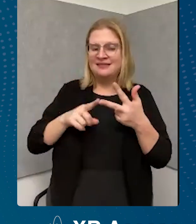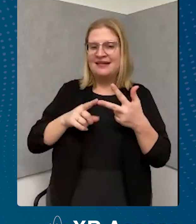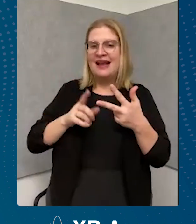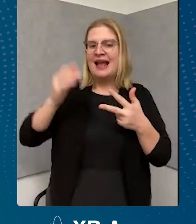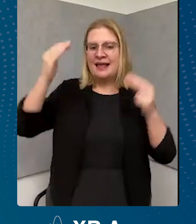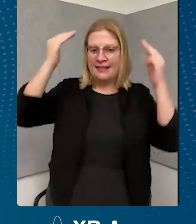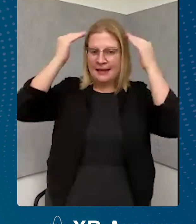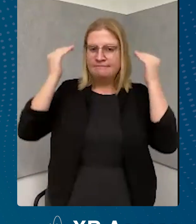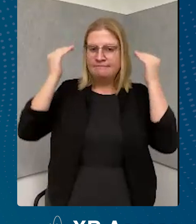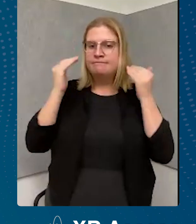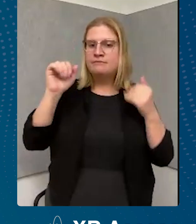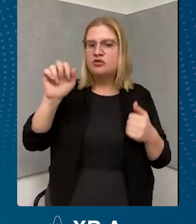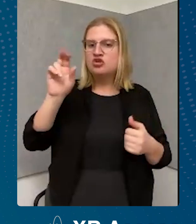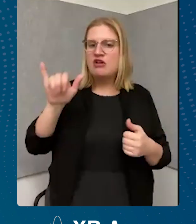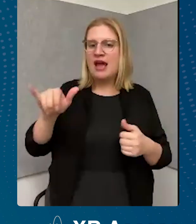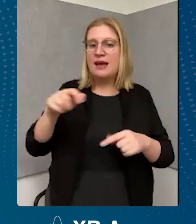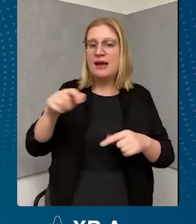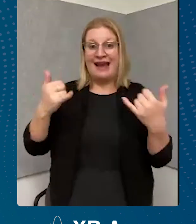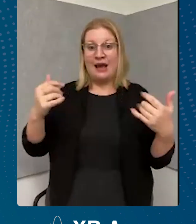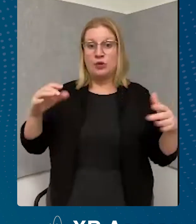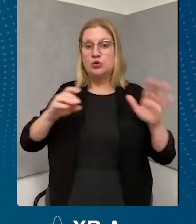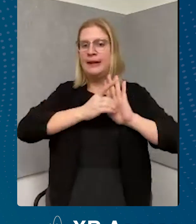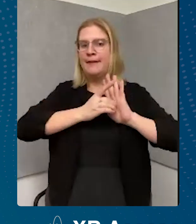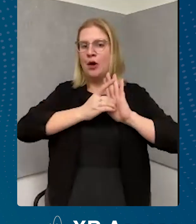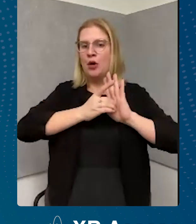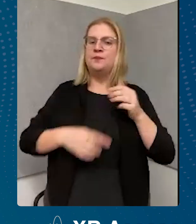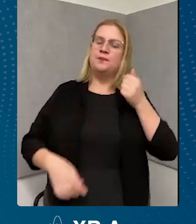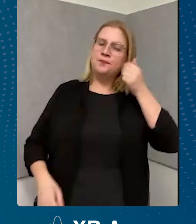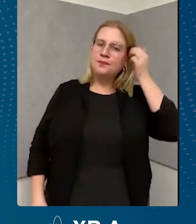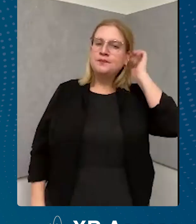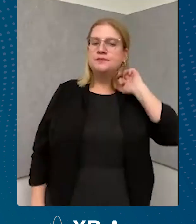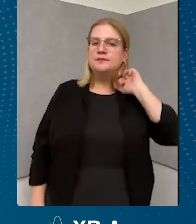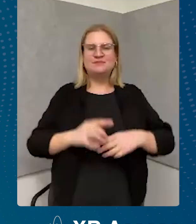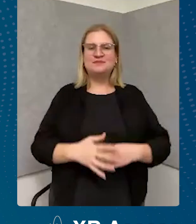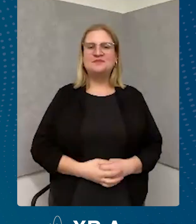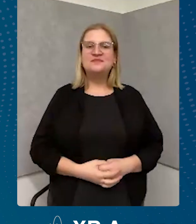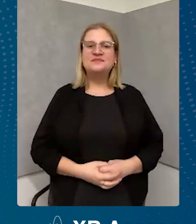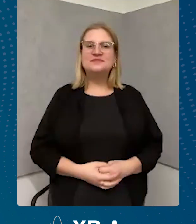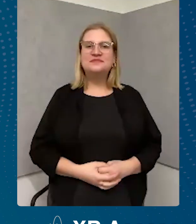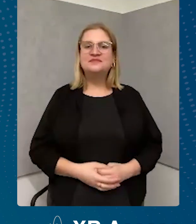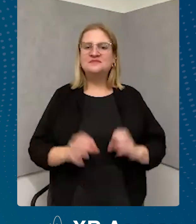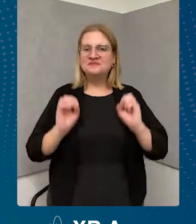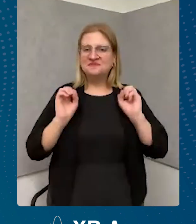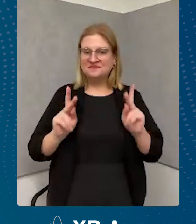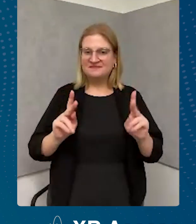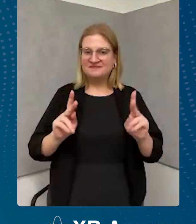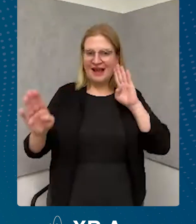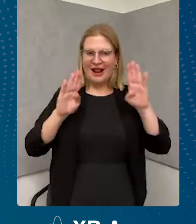So hello, everyone.